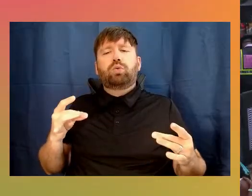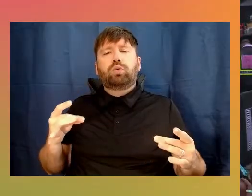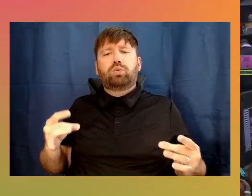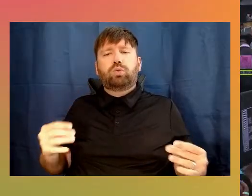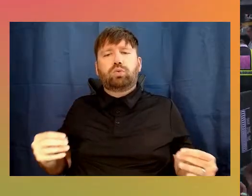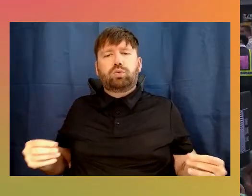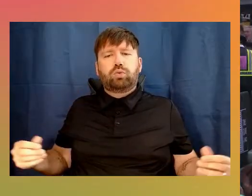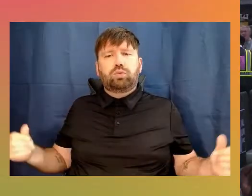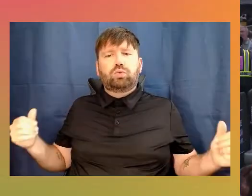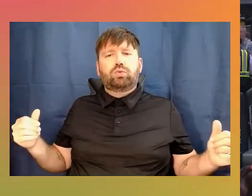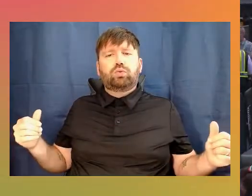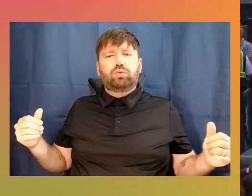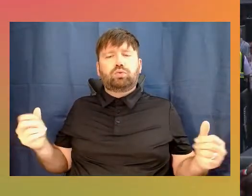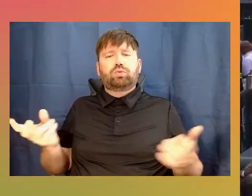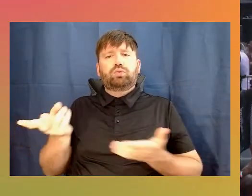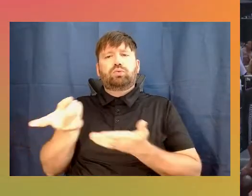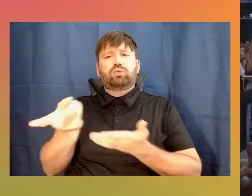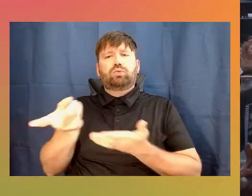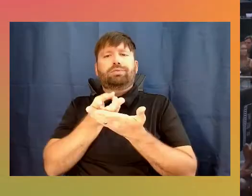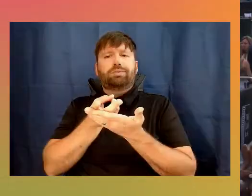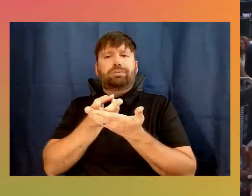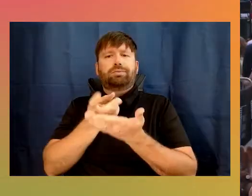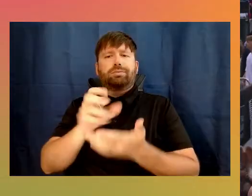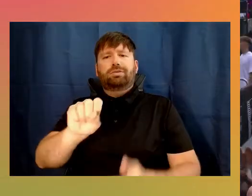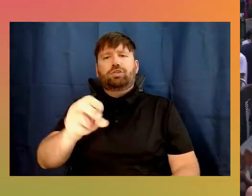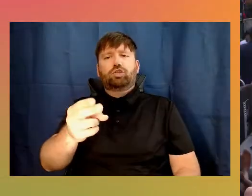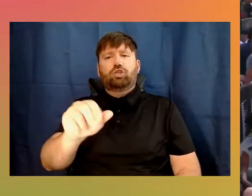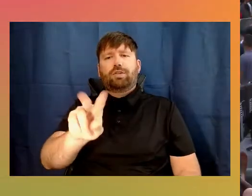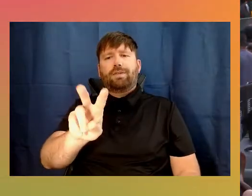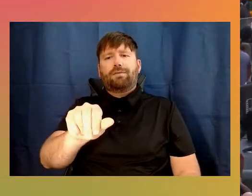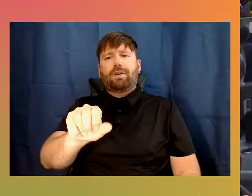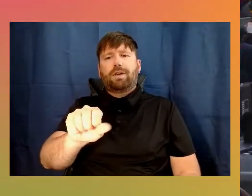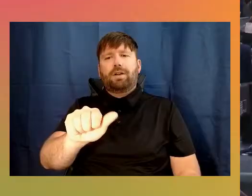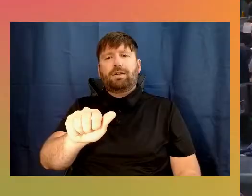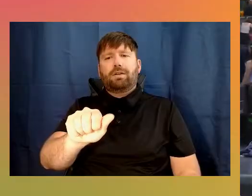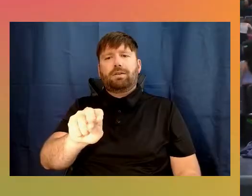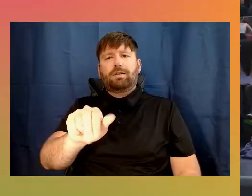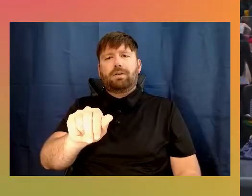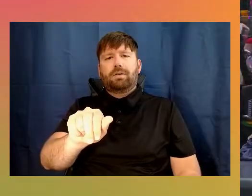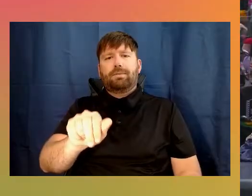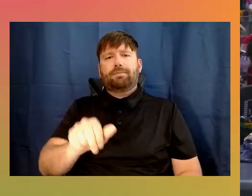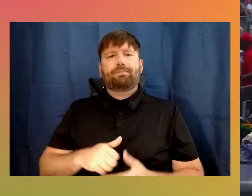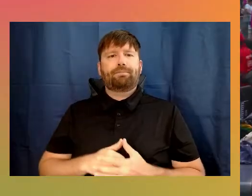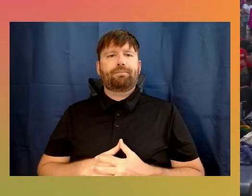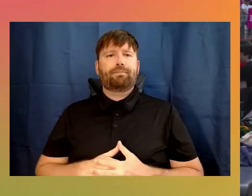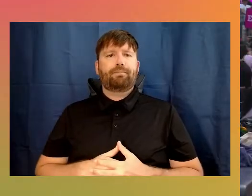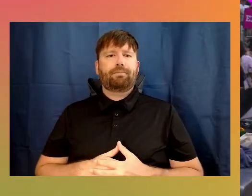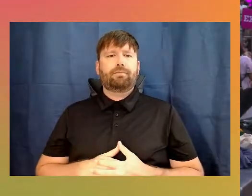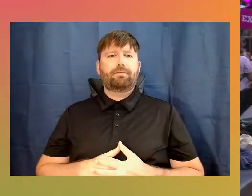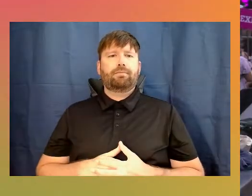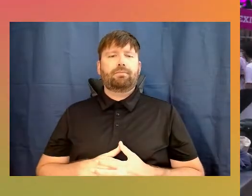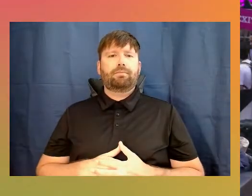TAKE A BIG BREATH IN. AS YOU EXHALE, RELEASE ALL THE WAY ONTO THE BACK, FINDING YOUR